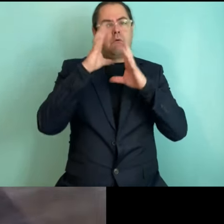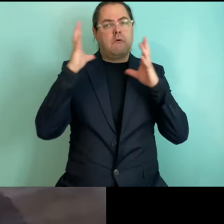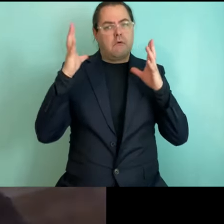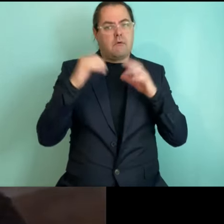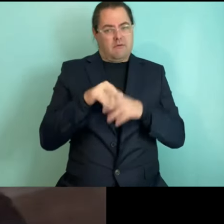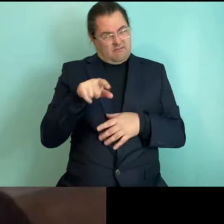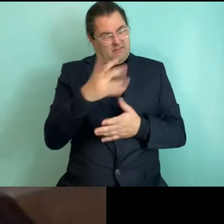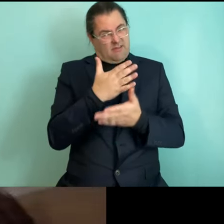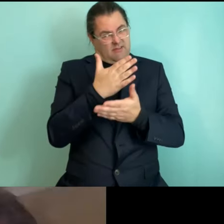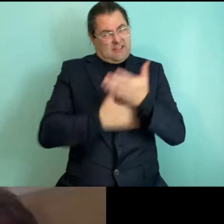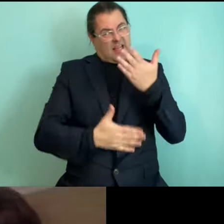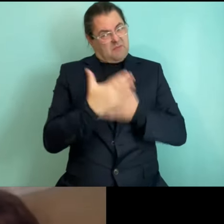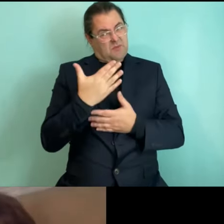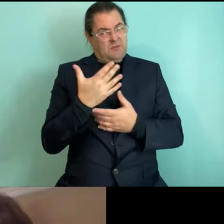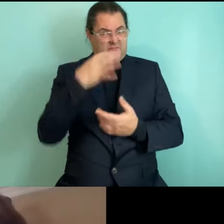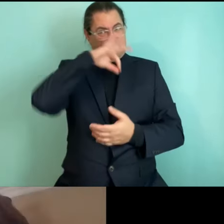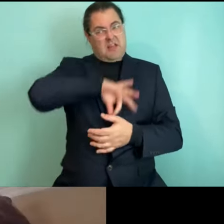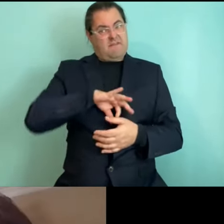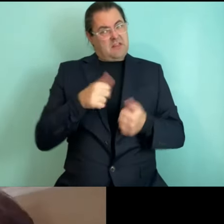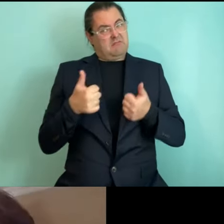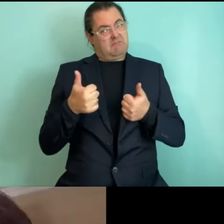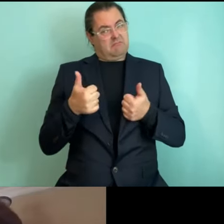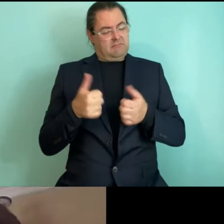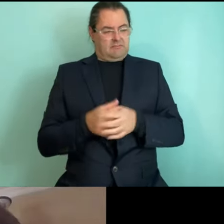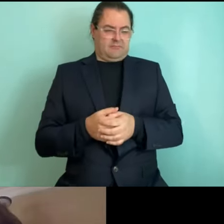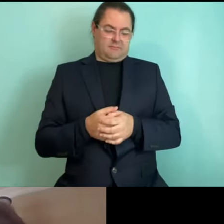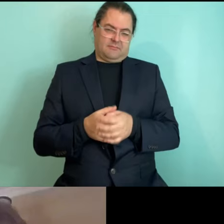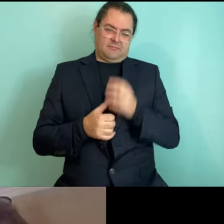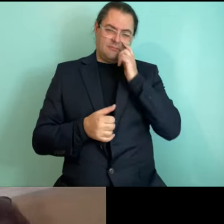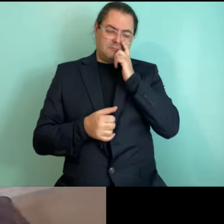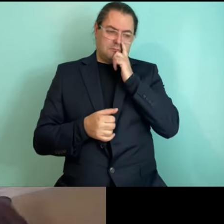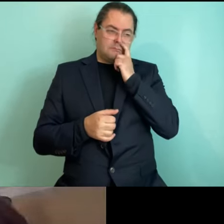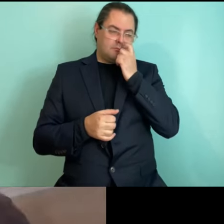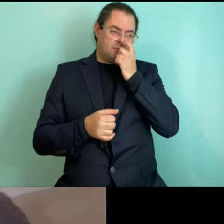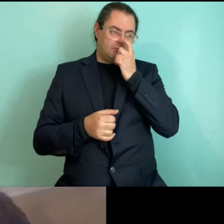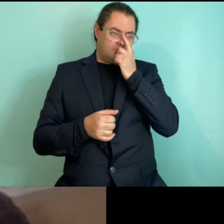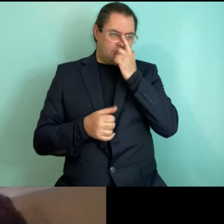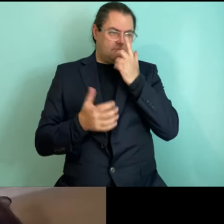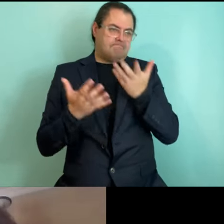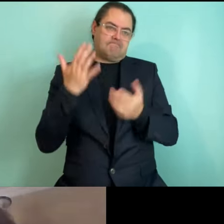10:13:08 Does the MP route was in PDA shoulder can have etc you Silverlake educational sister